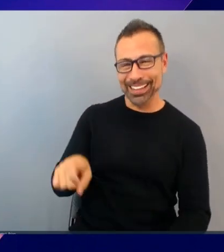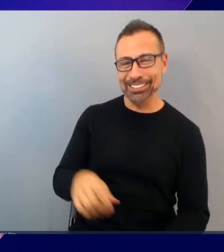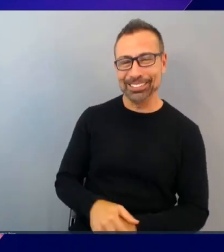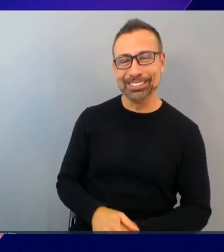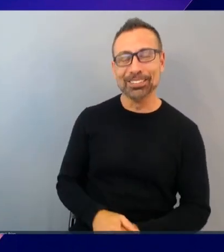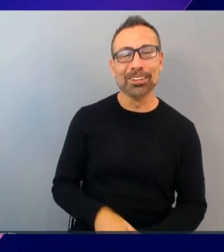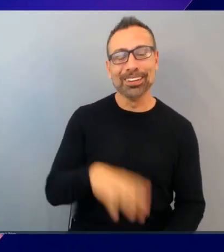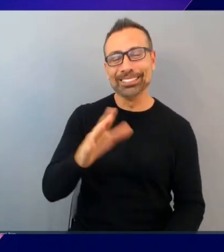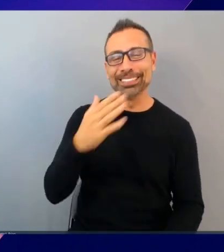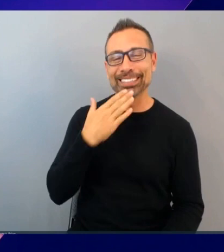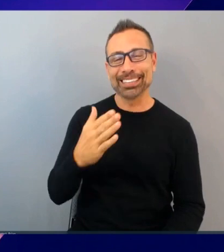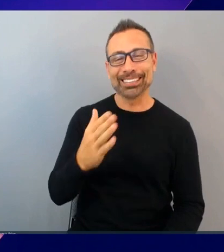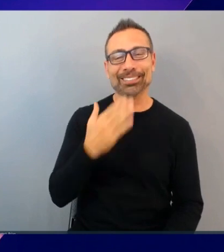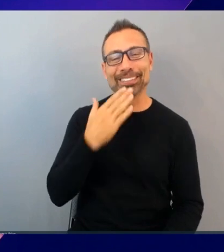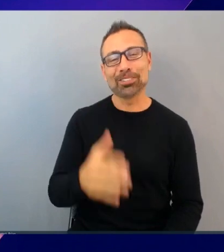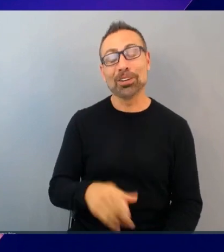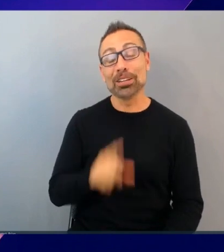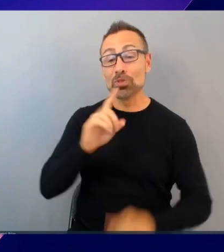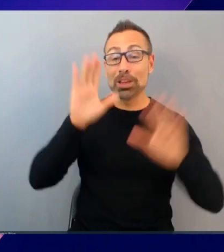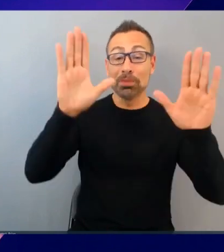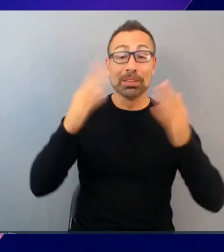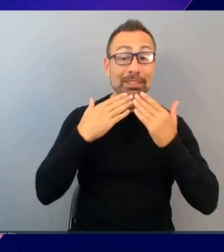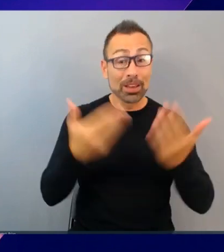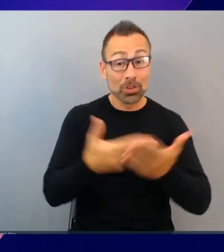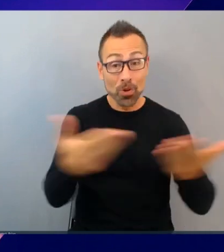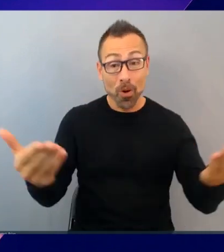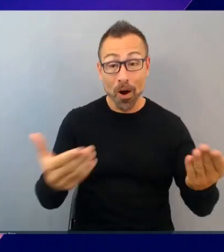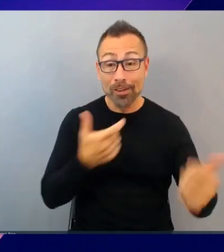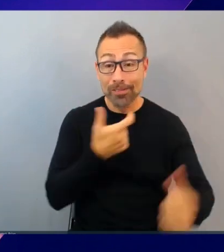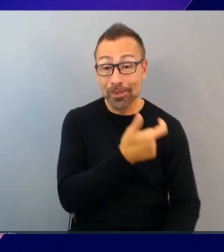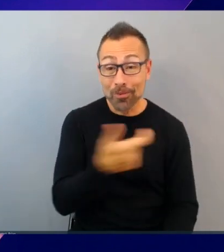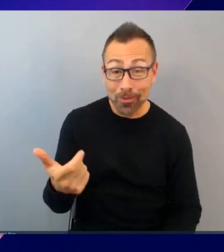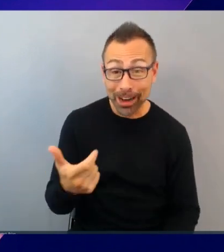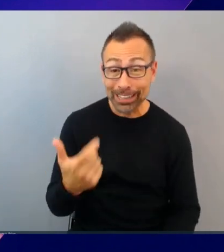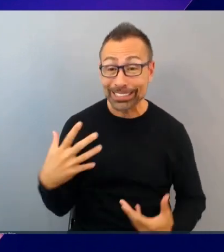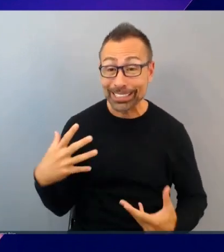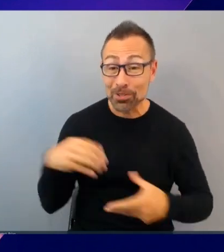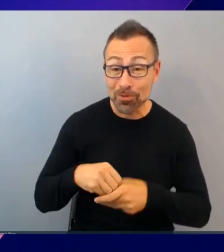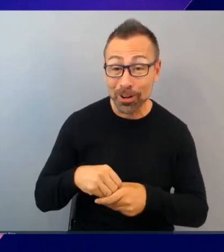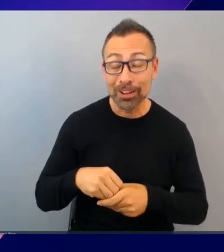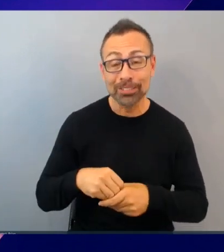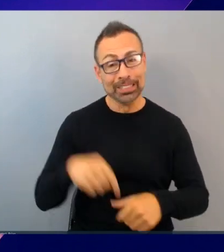Thank you very much, everyone, for watching and joining us in this discussion of DeepRacer.